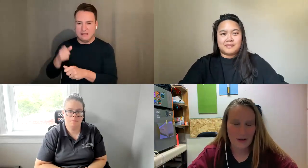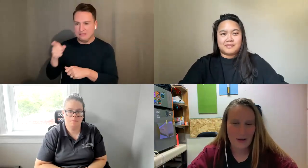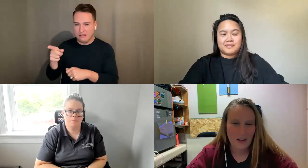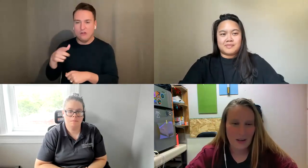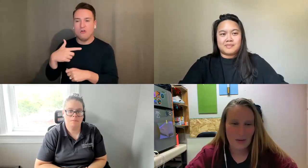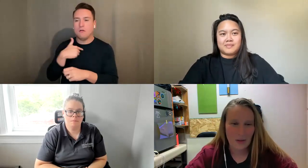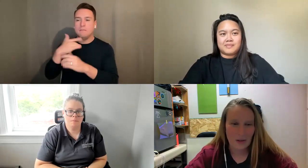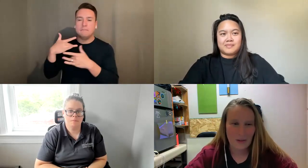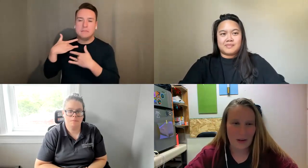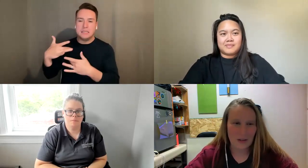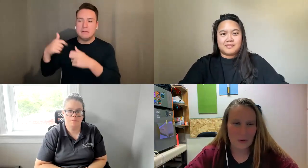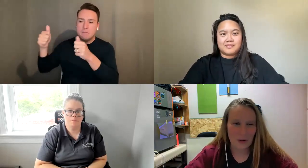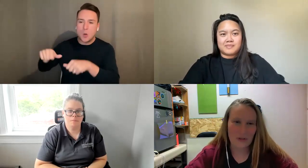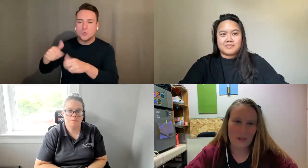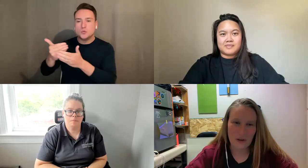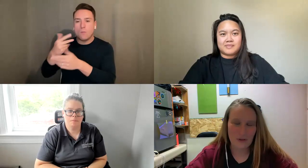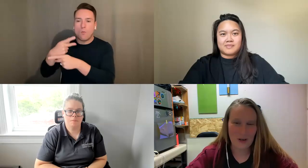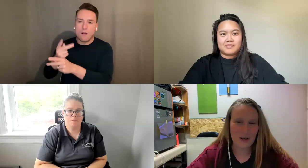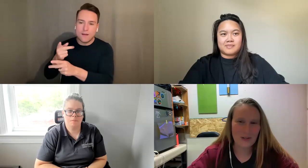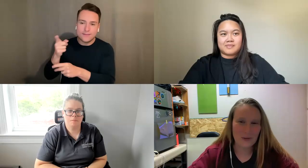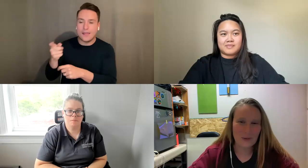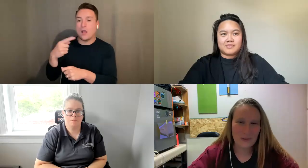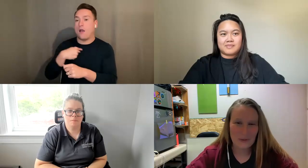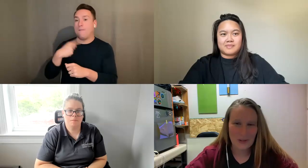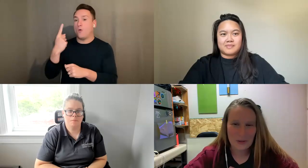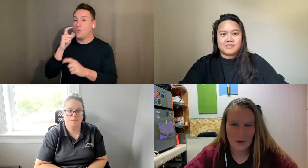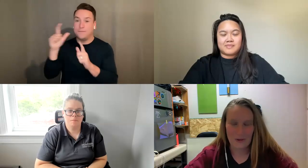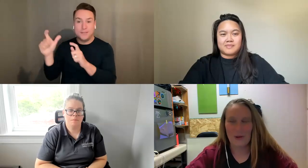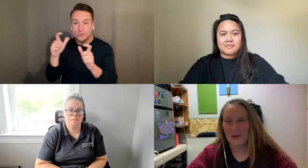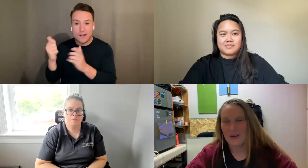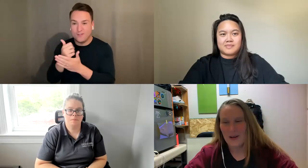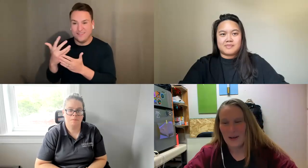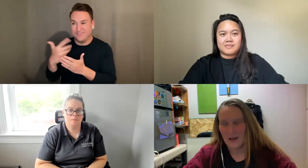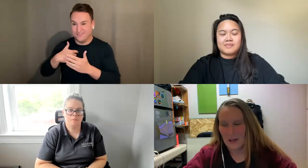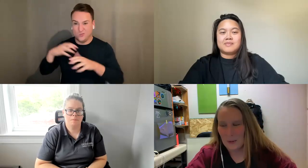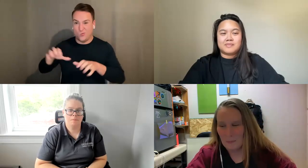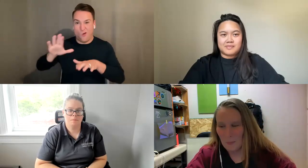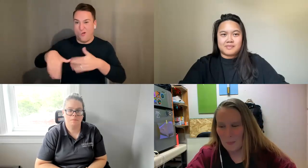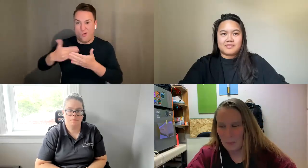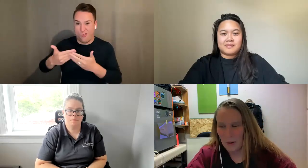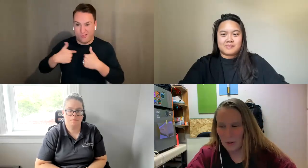Everything like that, I do all the photography, I do everything.